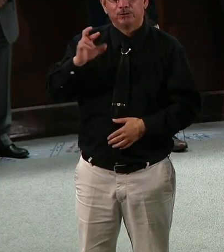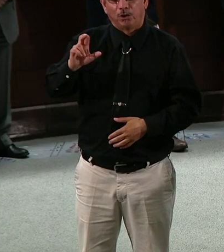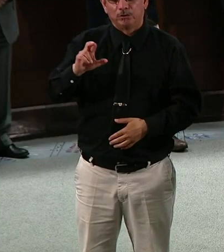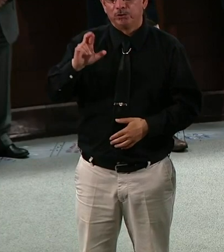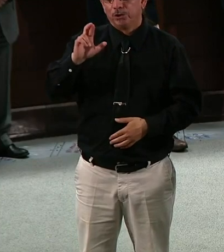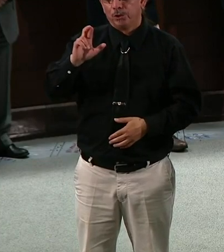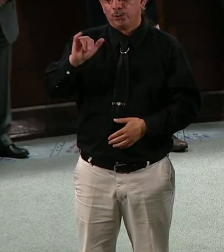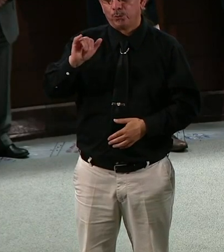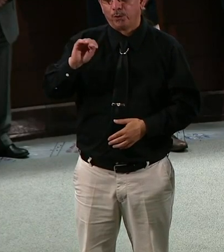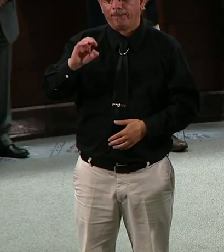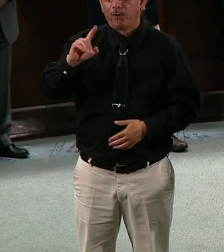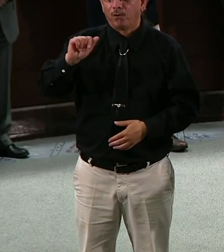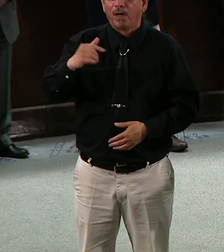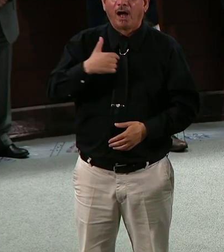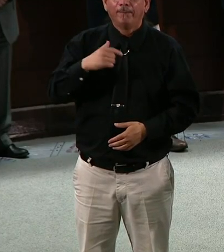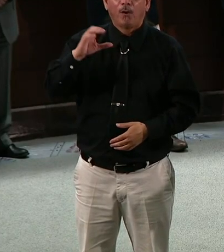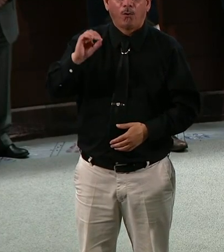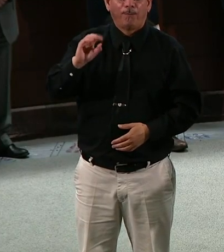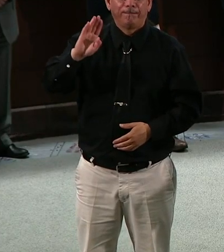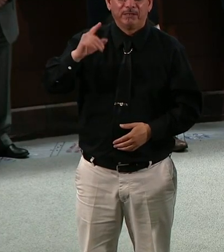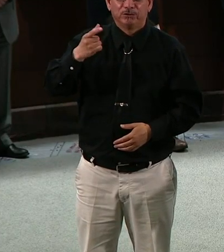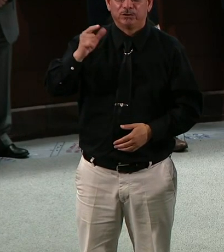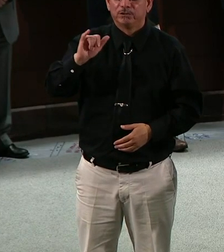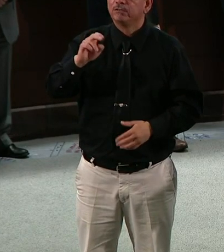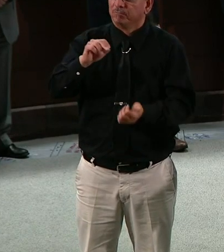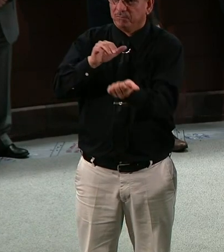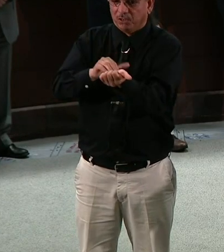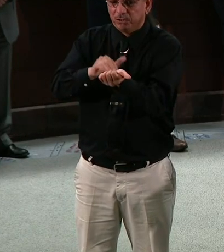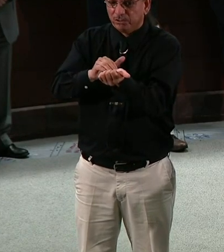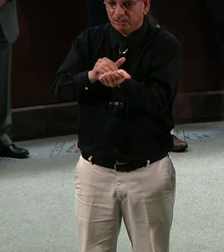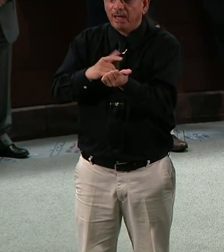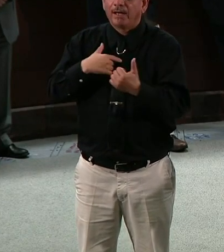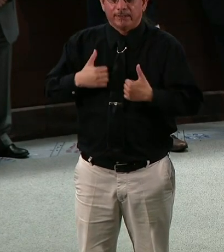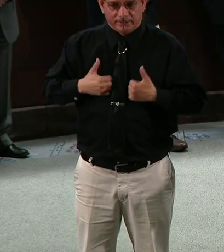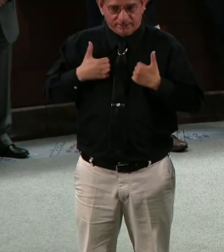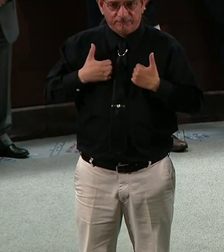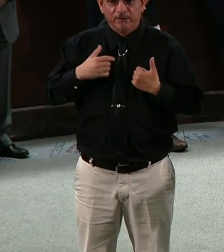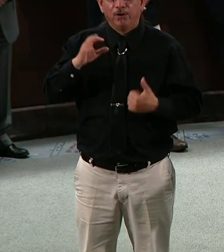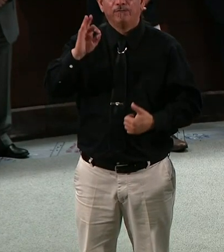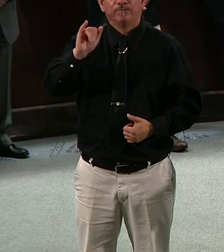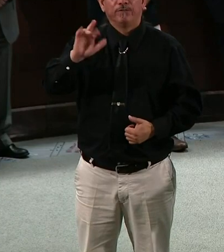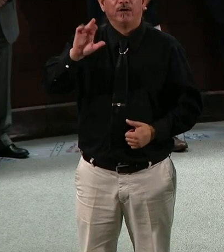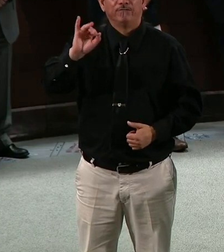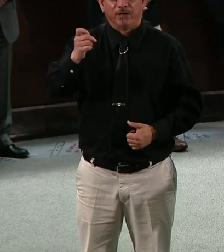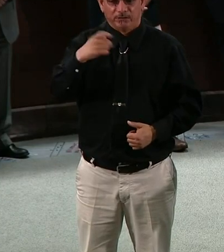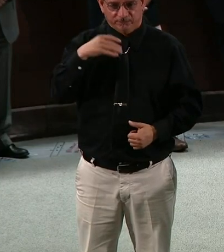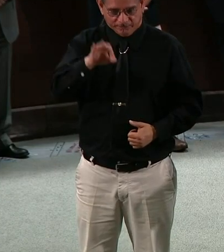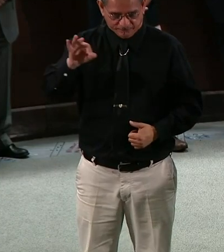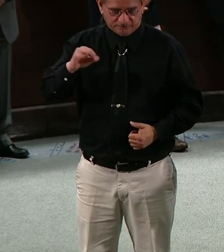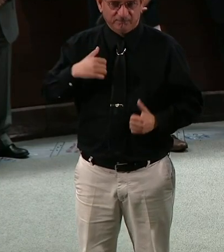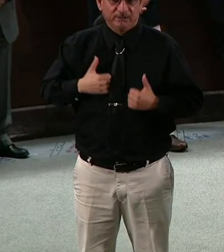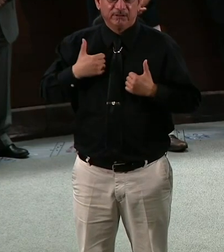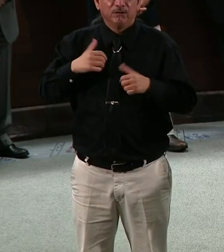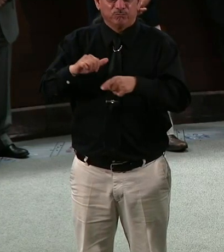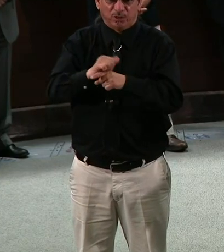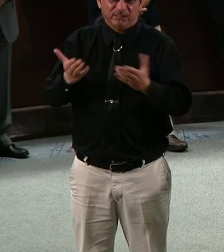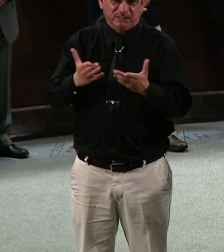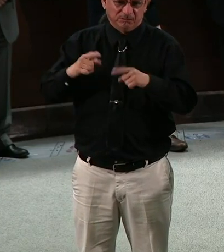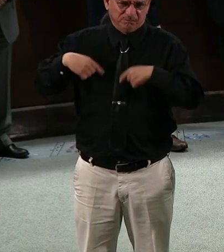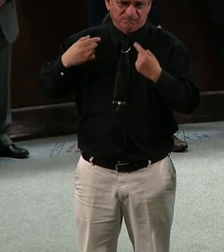UP WITH THE YEAH SAID TO BE.